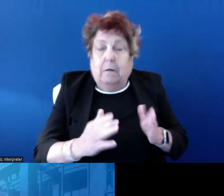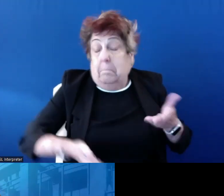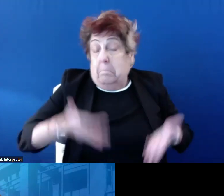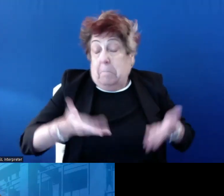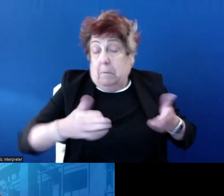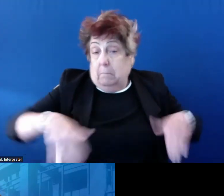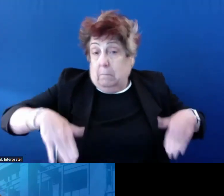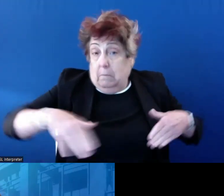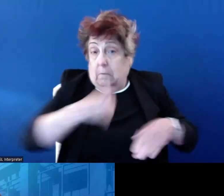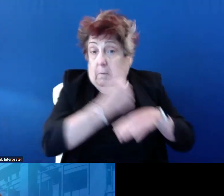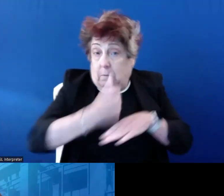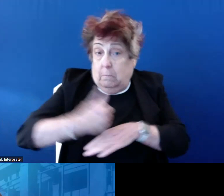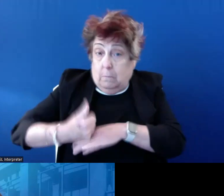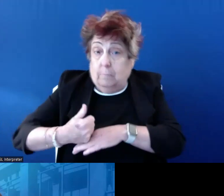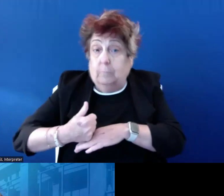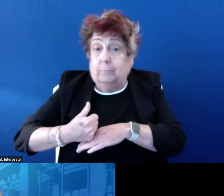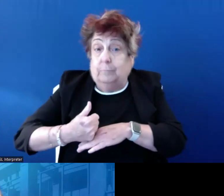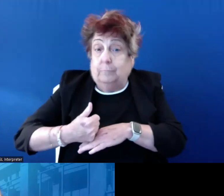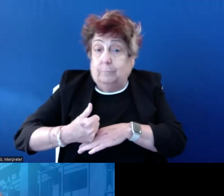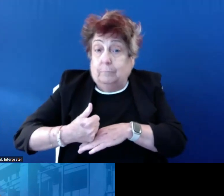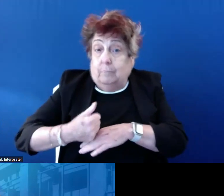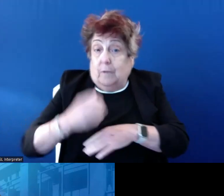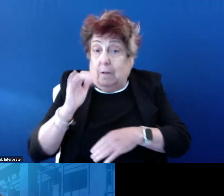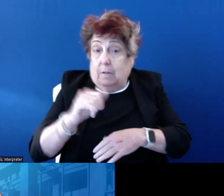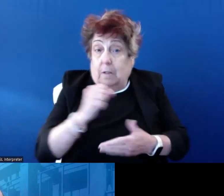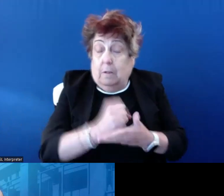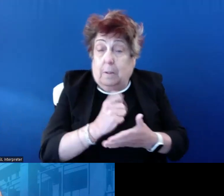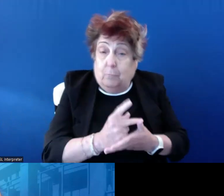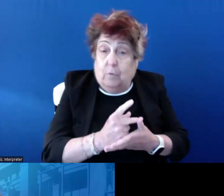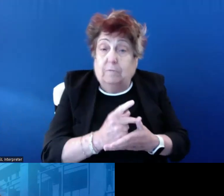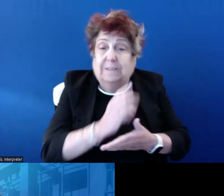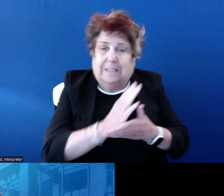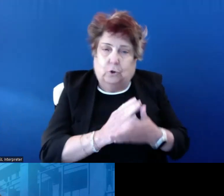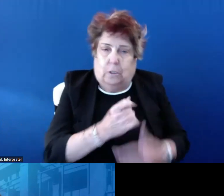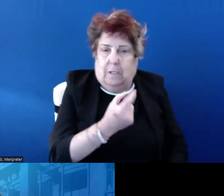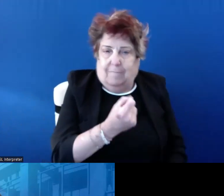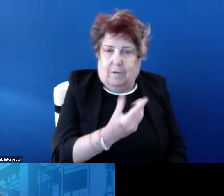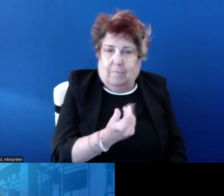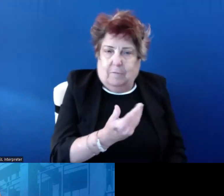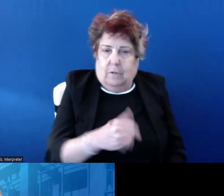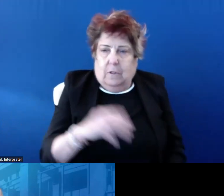their approved section 1115 demonstration or 1915(i).